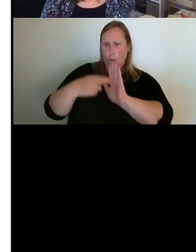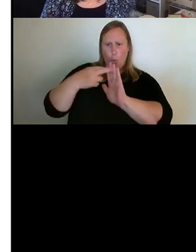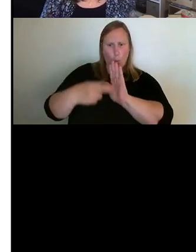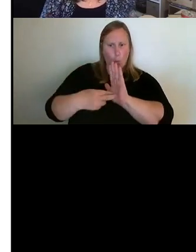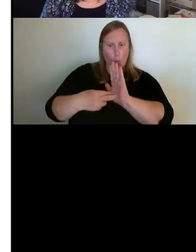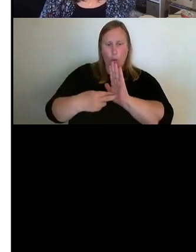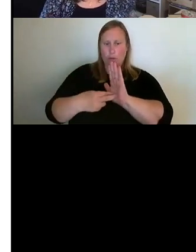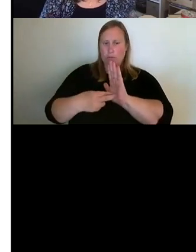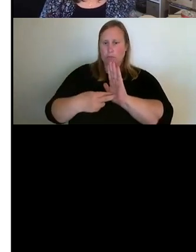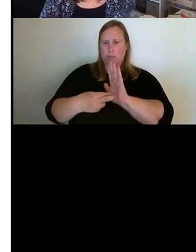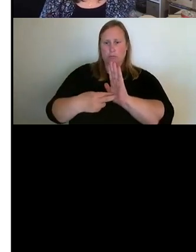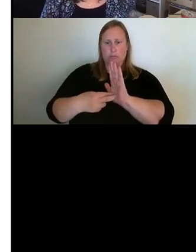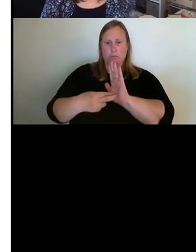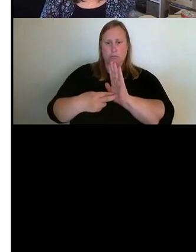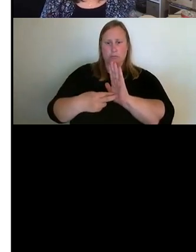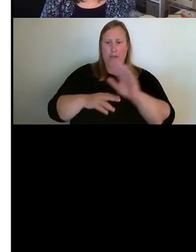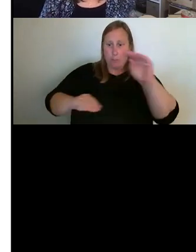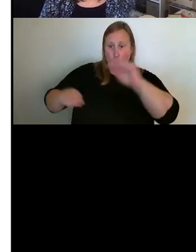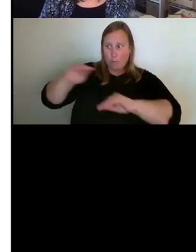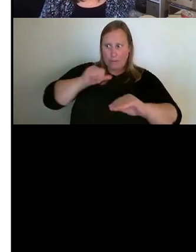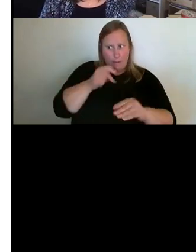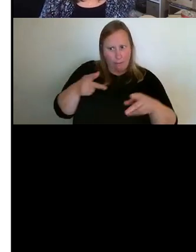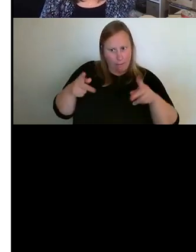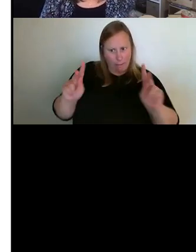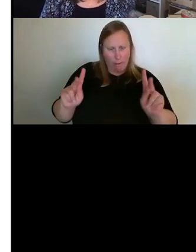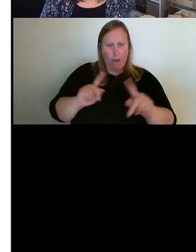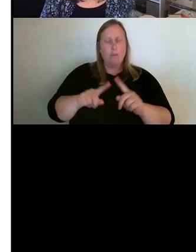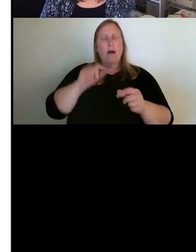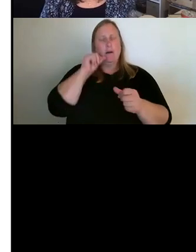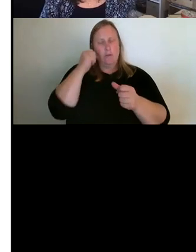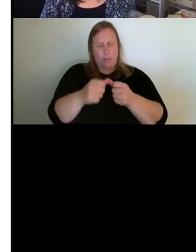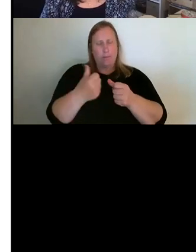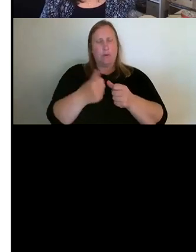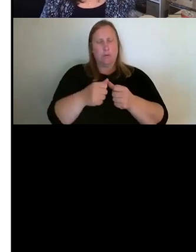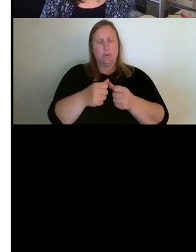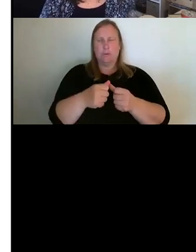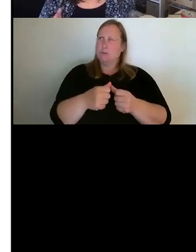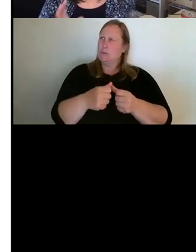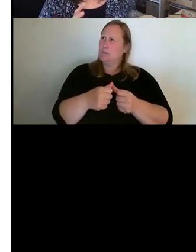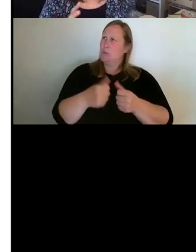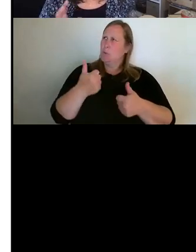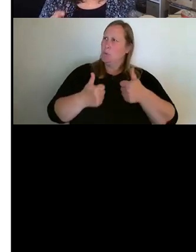world that movement is not allowed, but I remember -- can't remember what year it was, but Apple had done